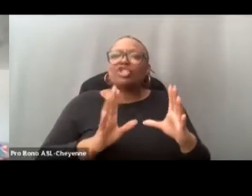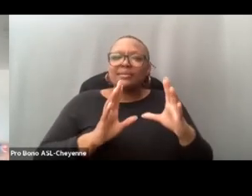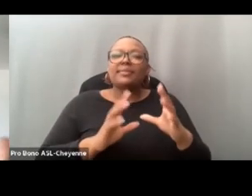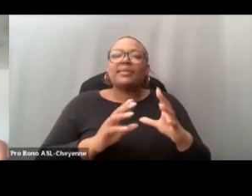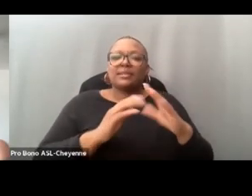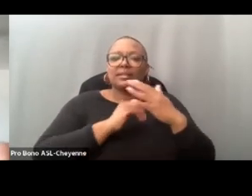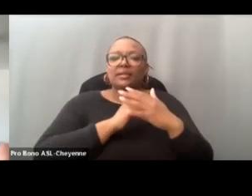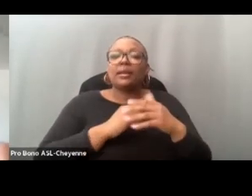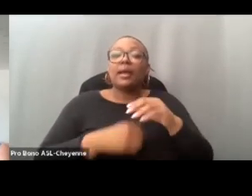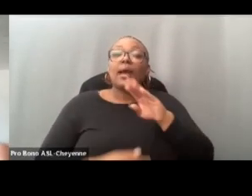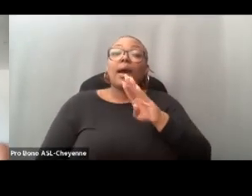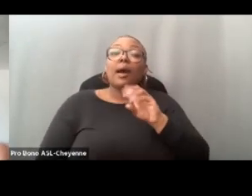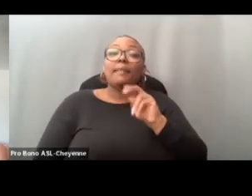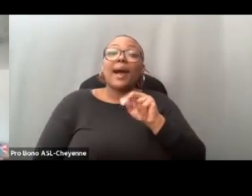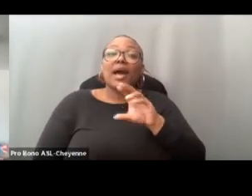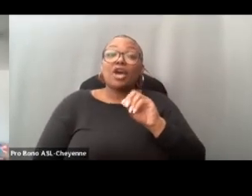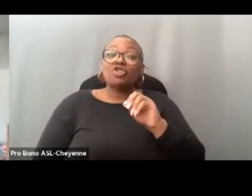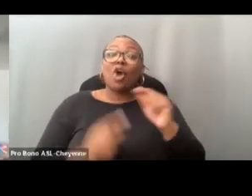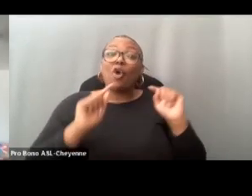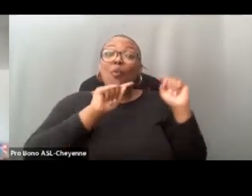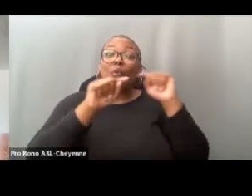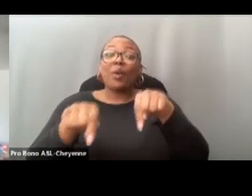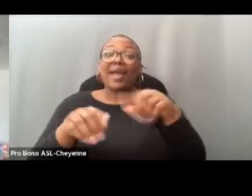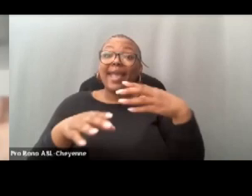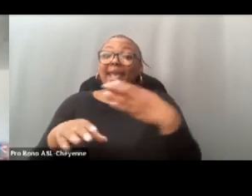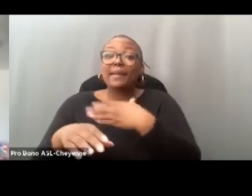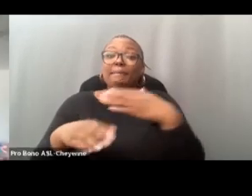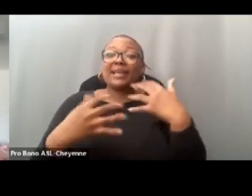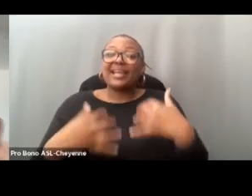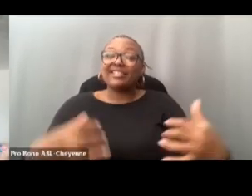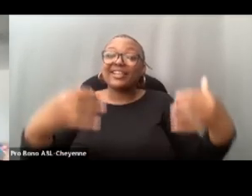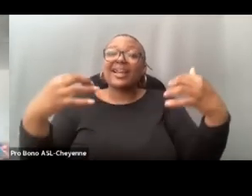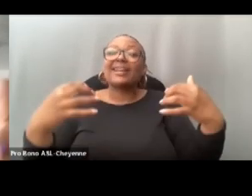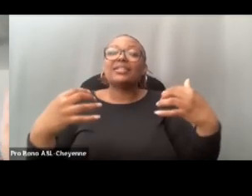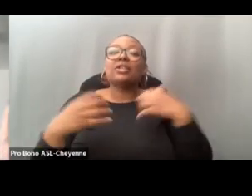Bono came and played there. So it brings together all the Mali musicians,